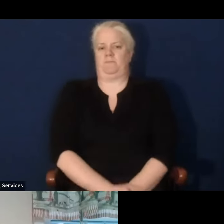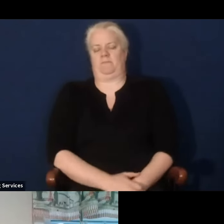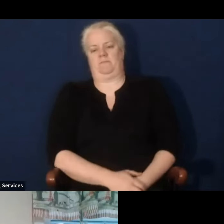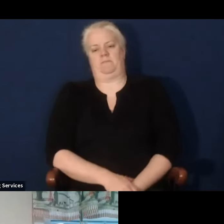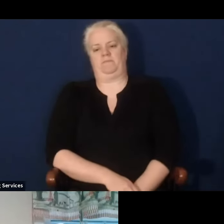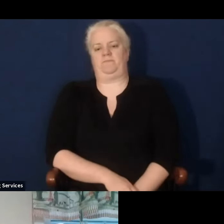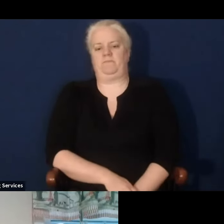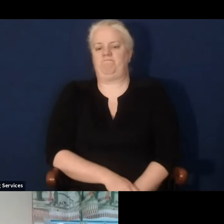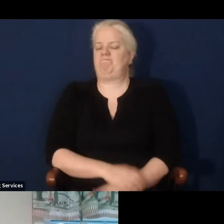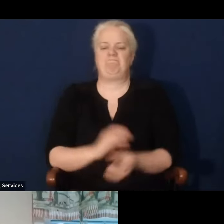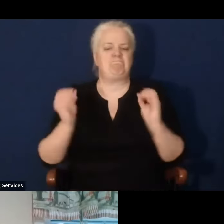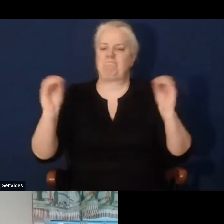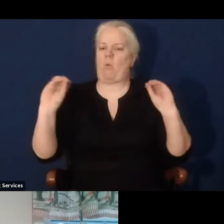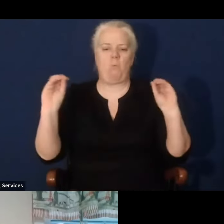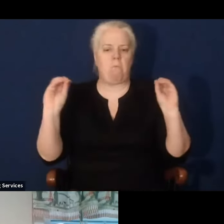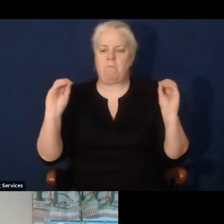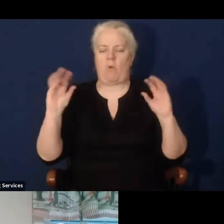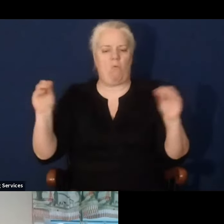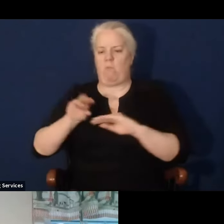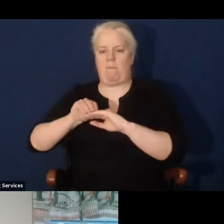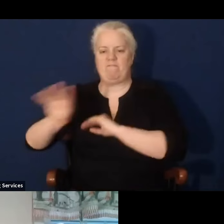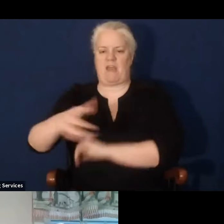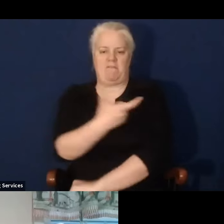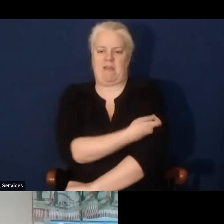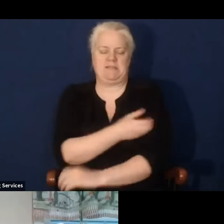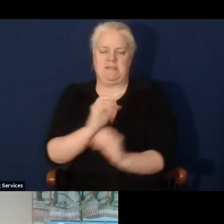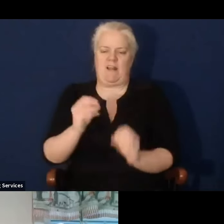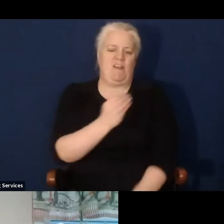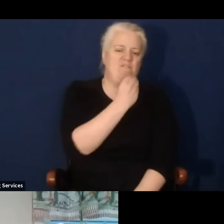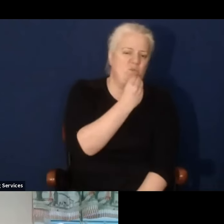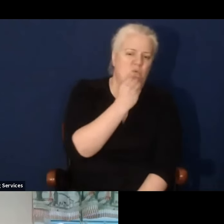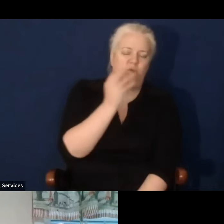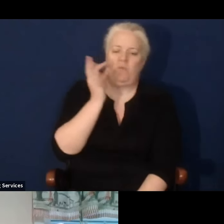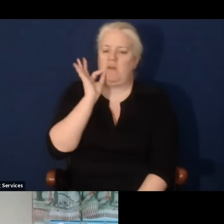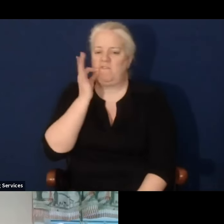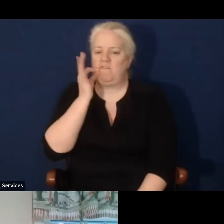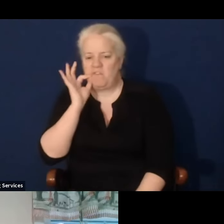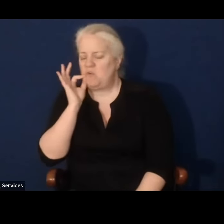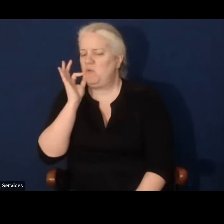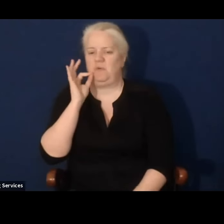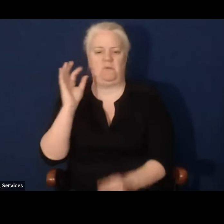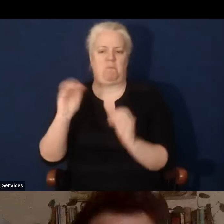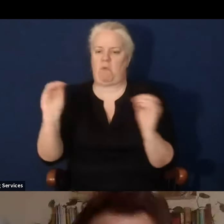Not for now. Food, fruits, they don't impact this vaccine. effects to the vaccine? Anything about fruit allergies that we should be concerned with? Great. Thank you so much.